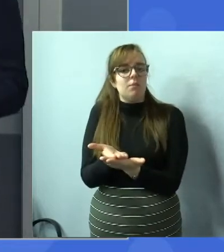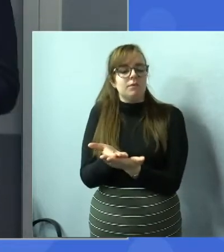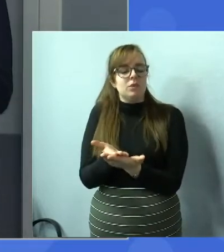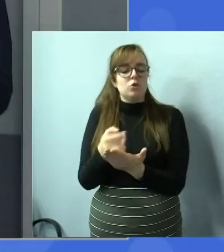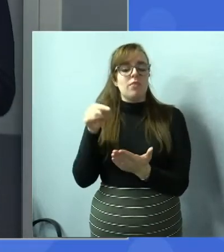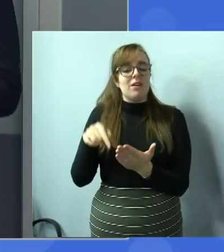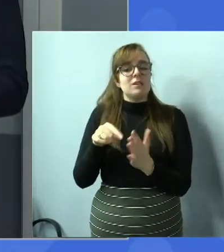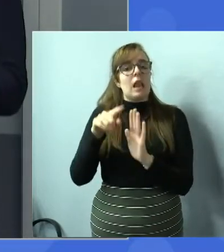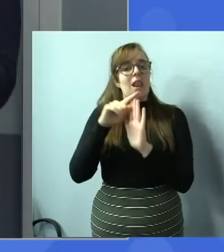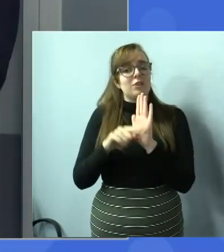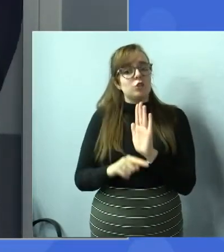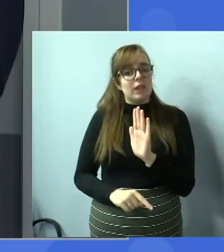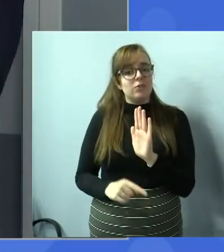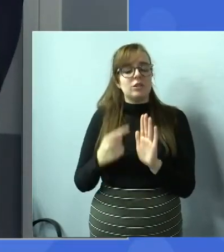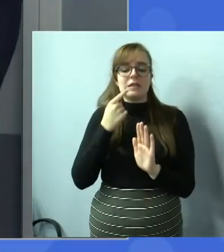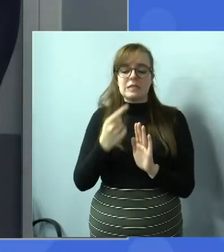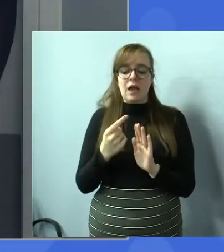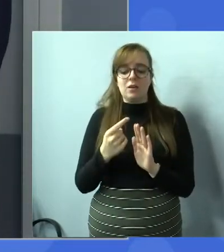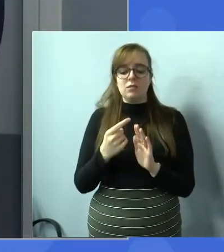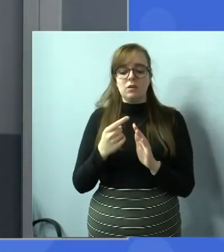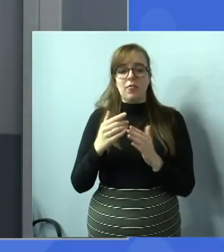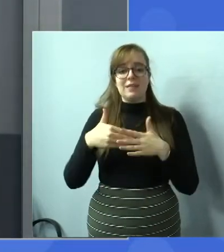legislation that says that the after breaks that the law will be the exact